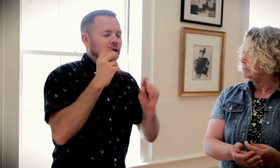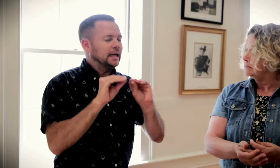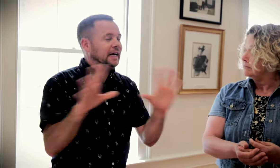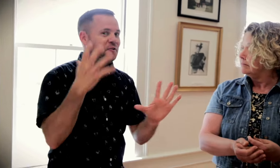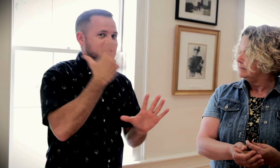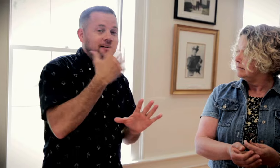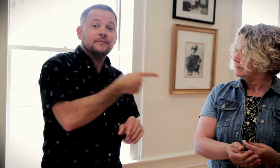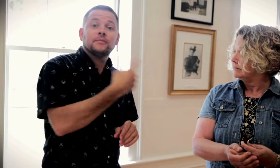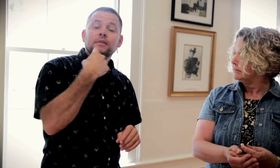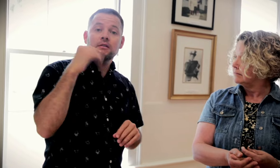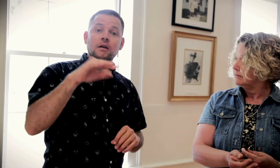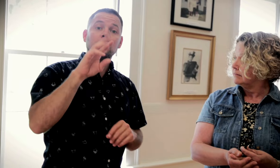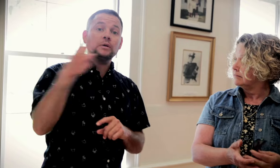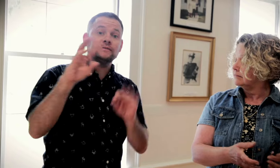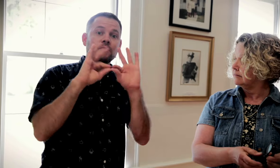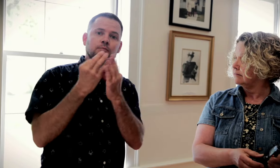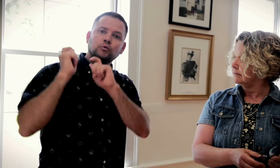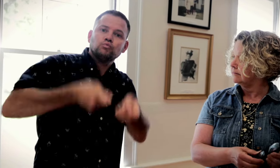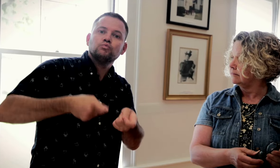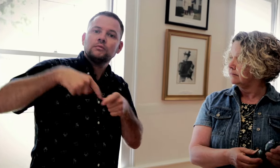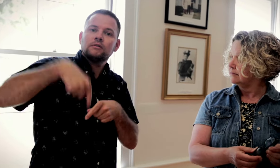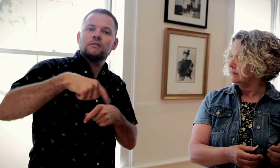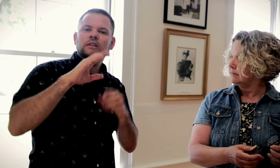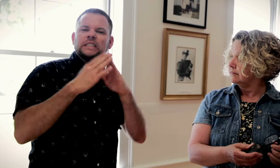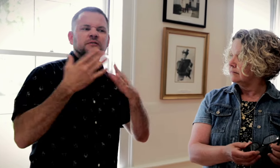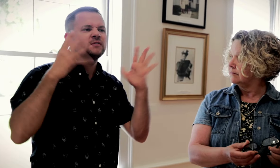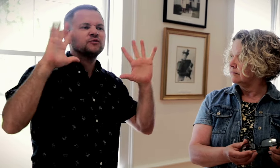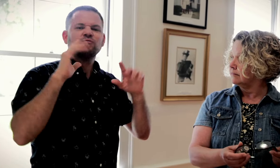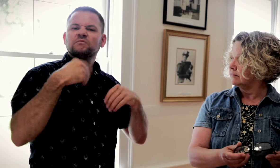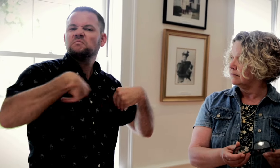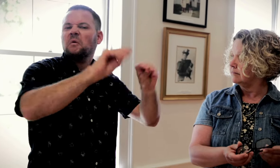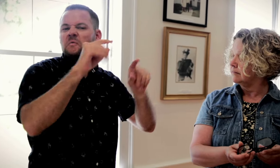Her lips are very clear to read! The West family donated their property to the city and it became a library.